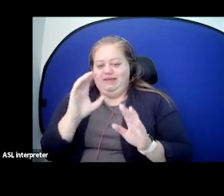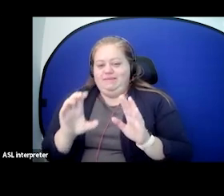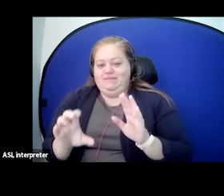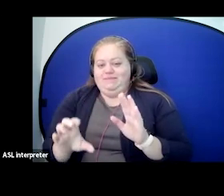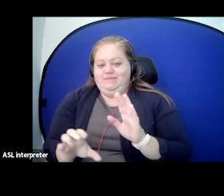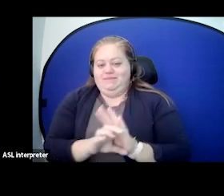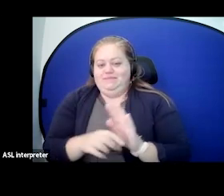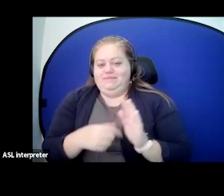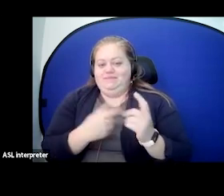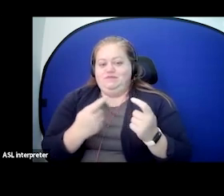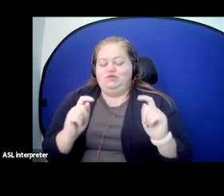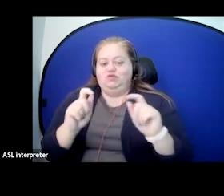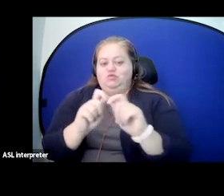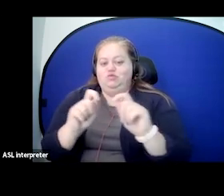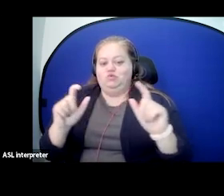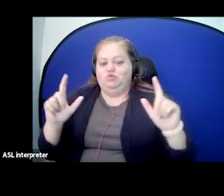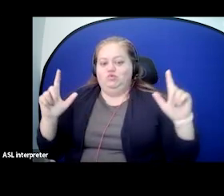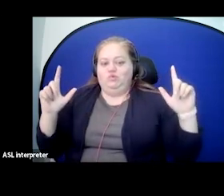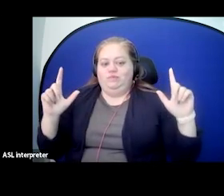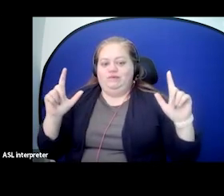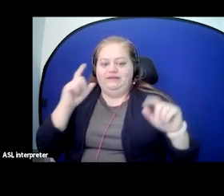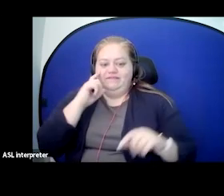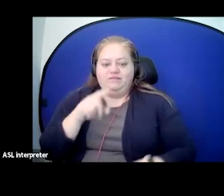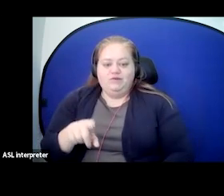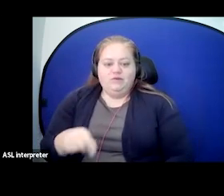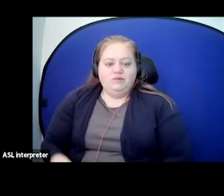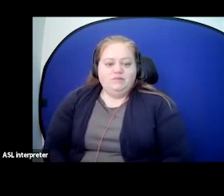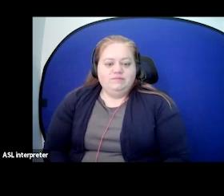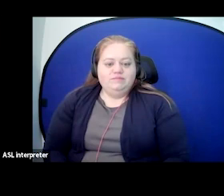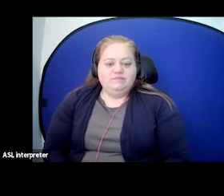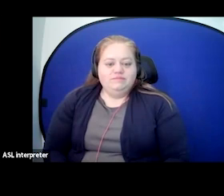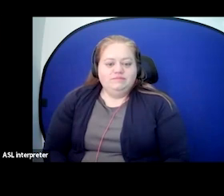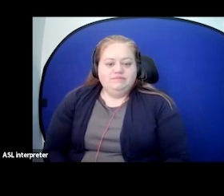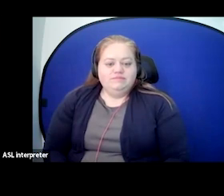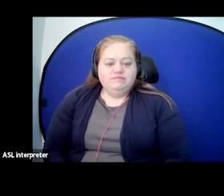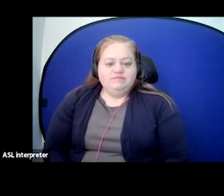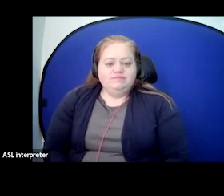to zoom in for a moment here, we can see that the cupcakes are